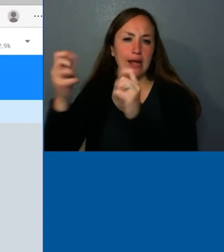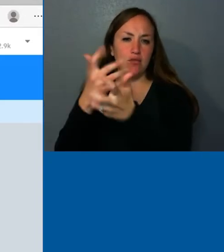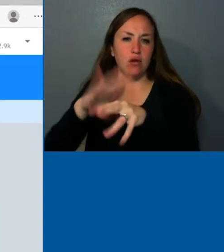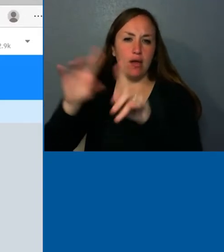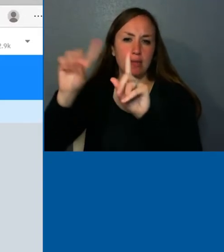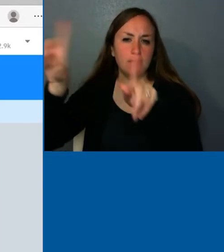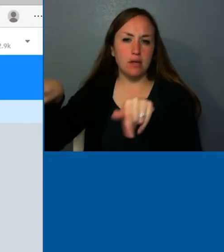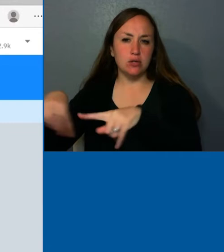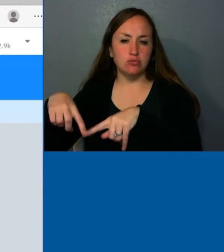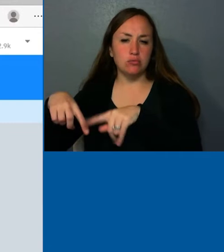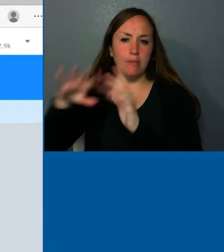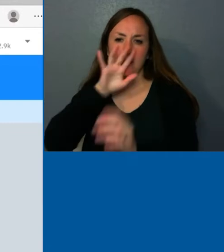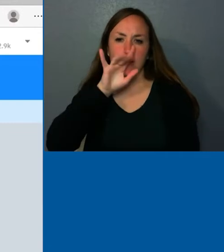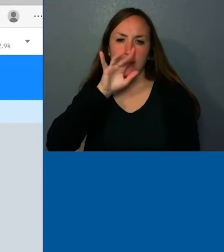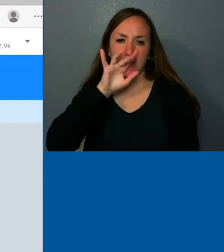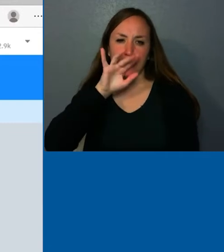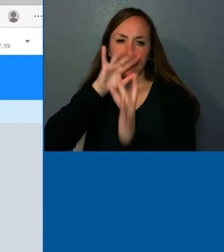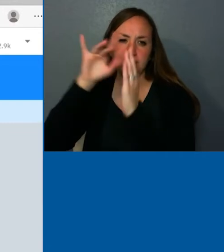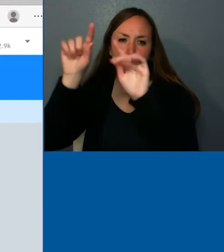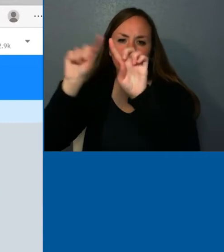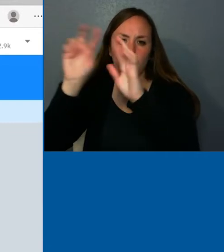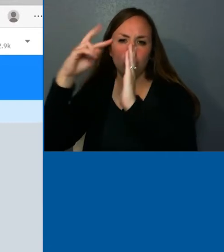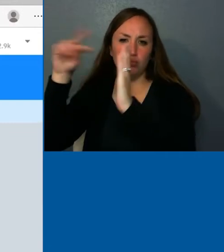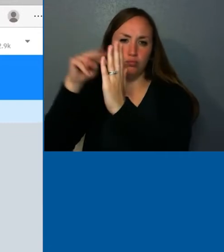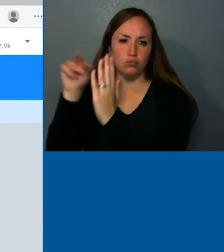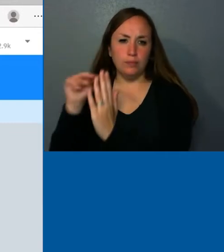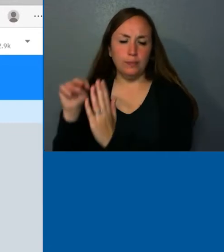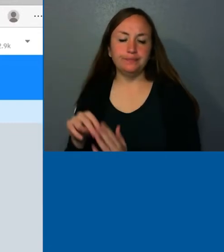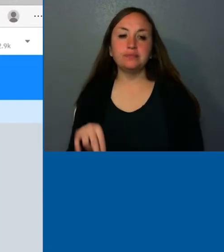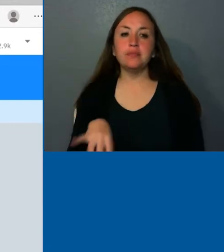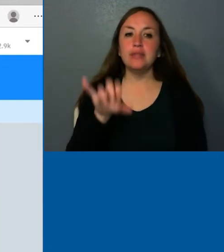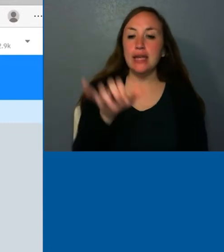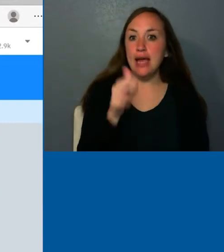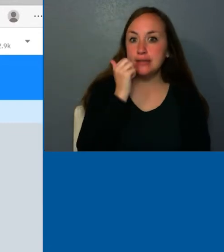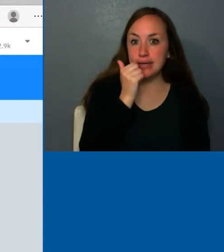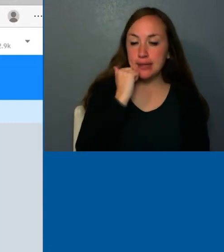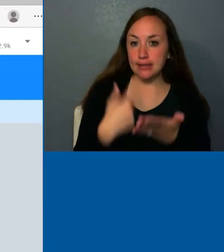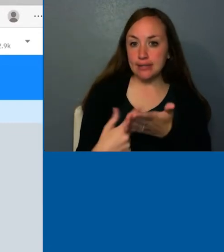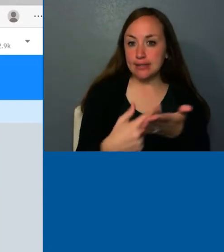bullet common defect card, left paren attack right paren. [Sam] And so this is a daily discussion of a debate